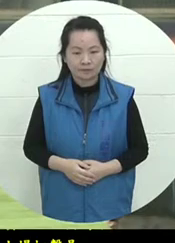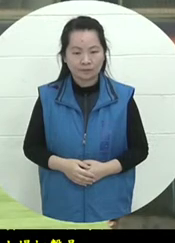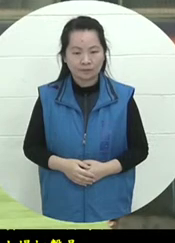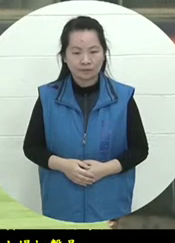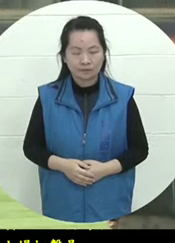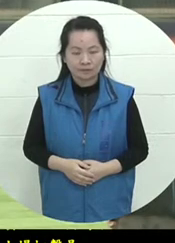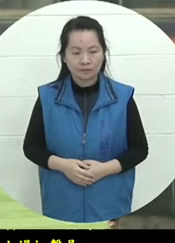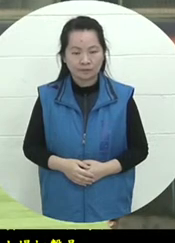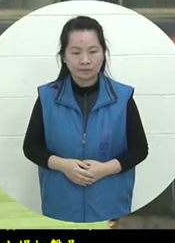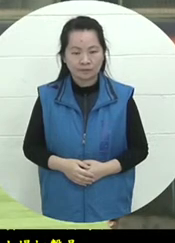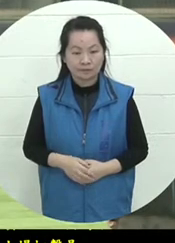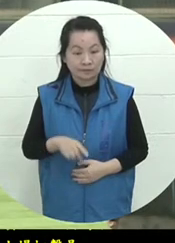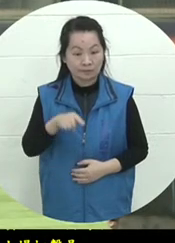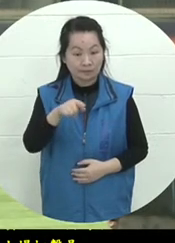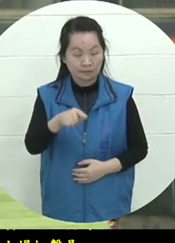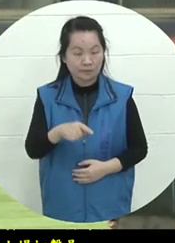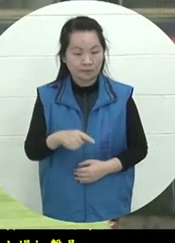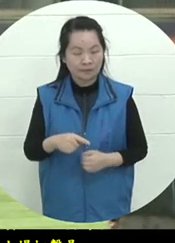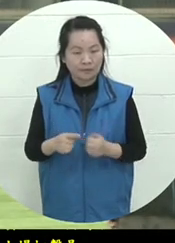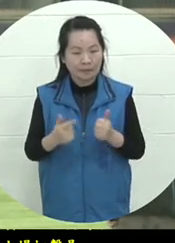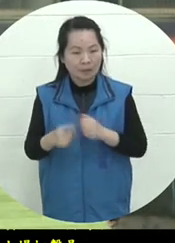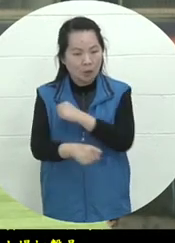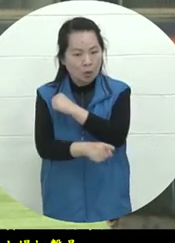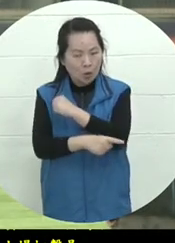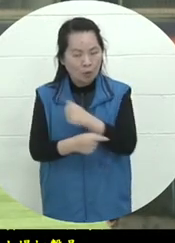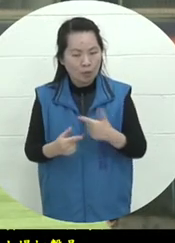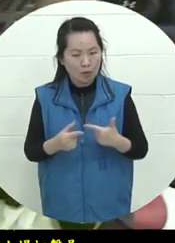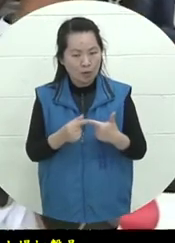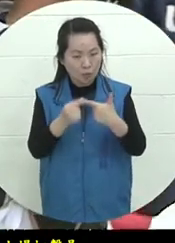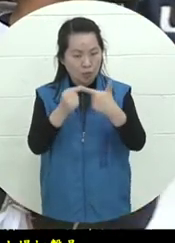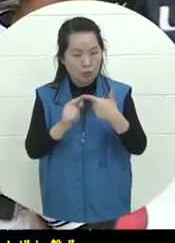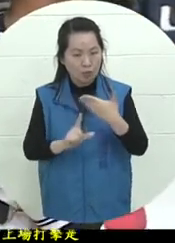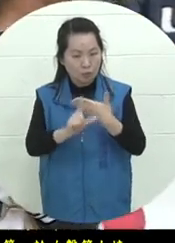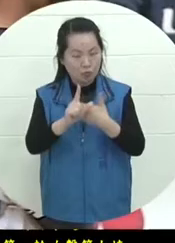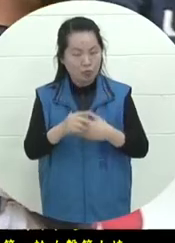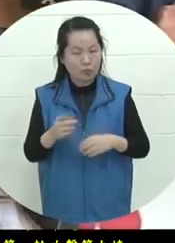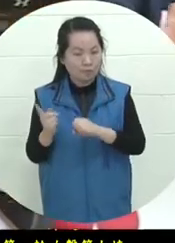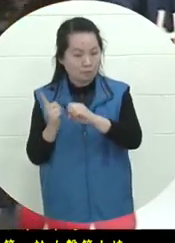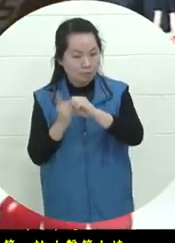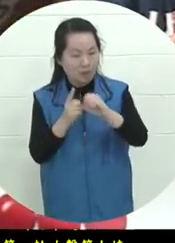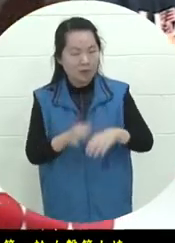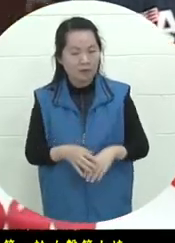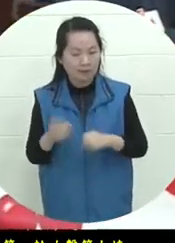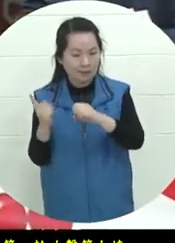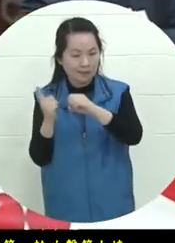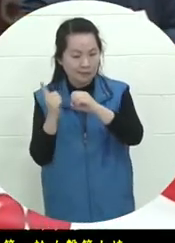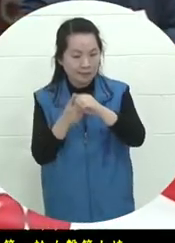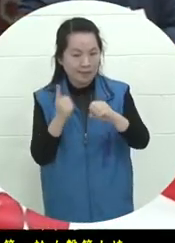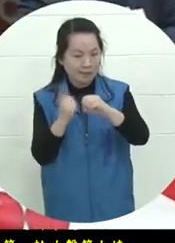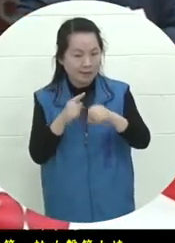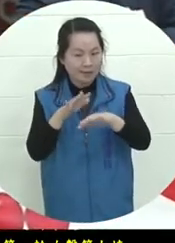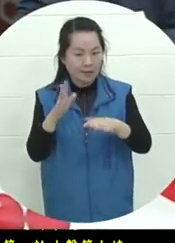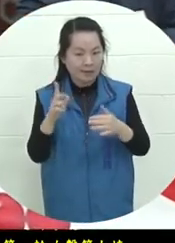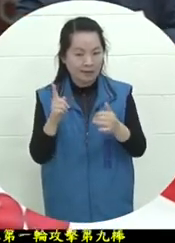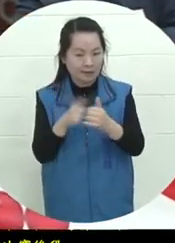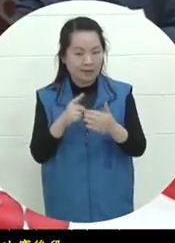, when Yoneda came on to rob in the sixth inning late in the game, he had three consecutive hits. One of the players